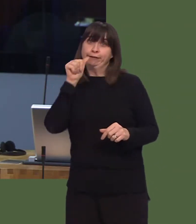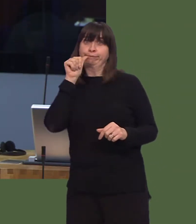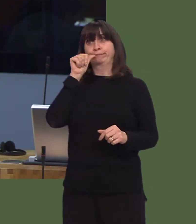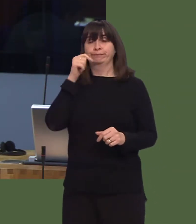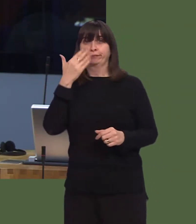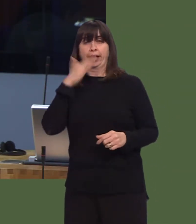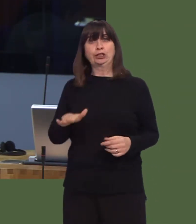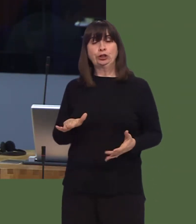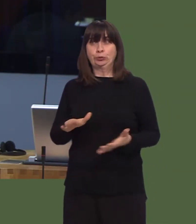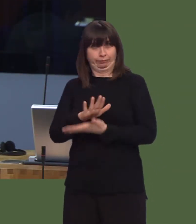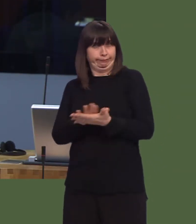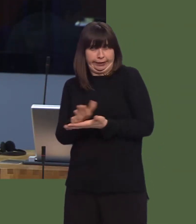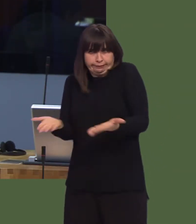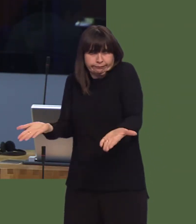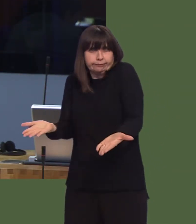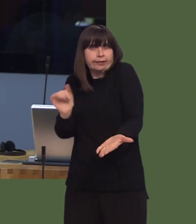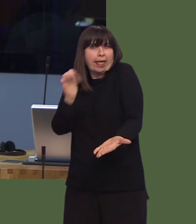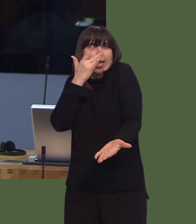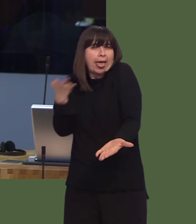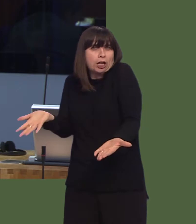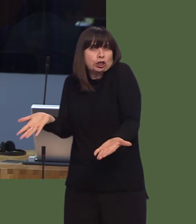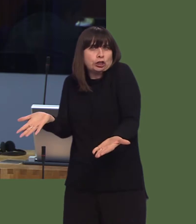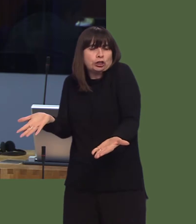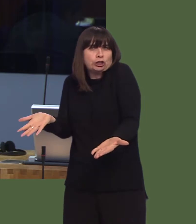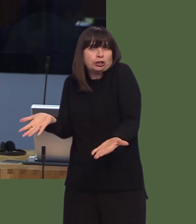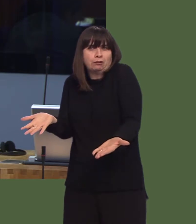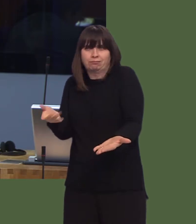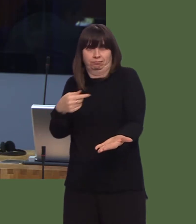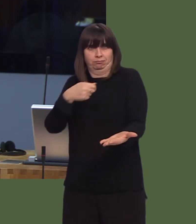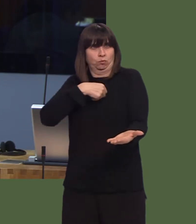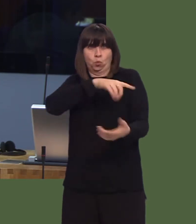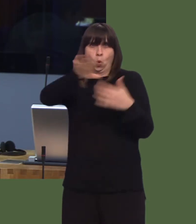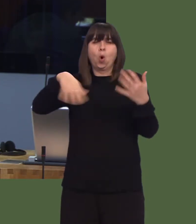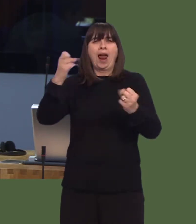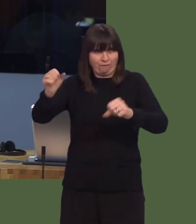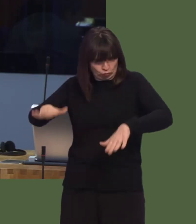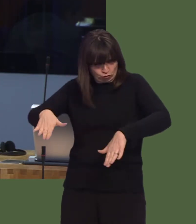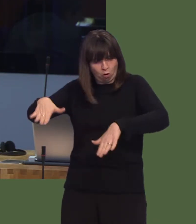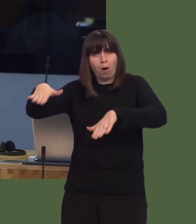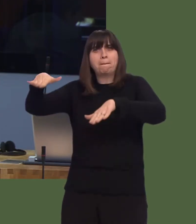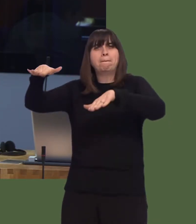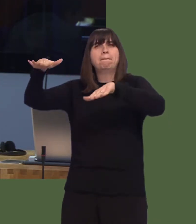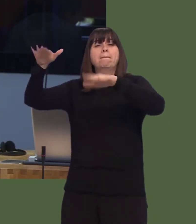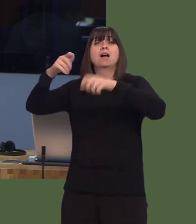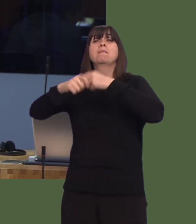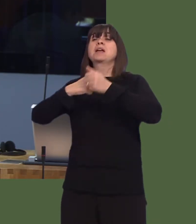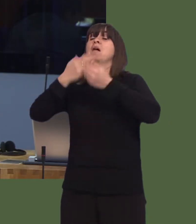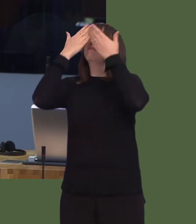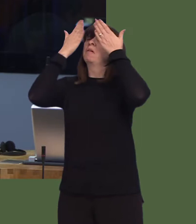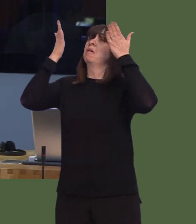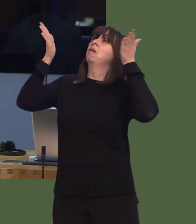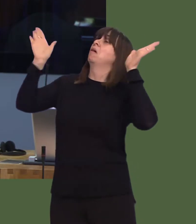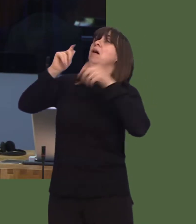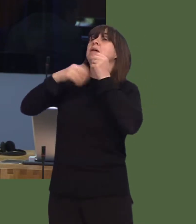thatóeven though we all mature and then our opinions are worthy of being listened to,